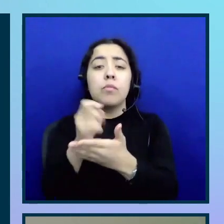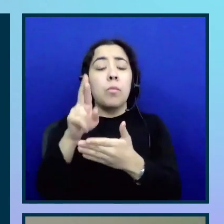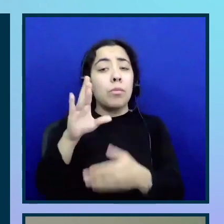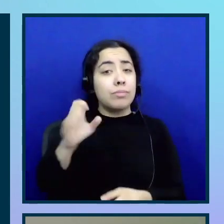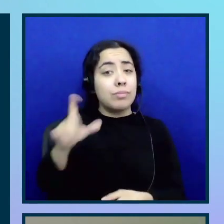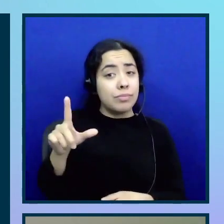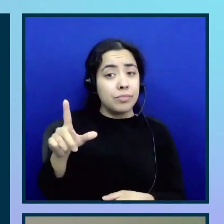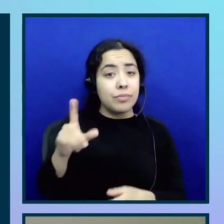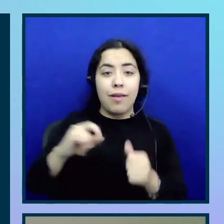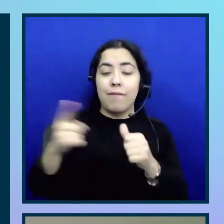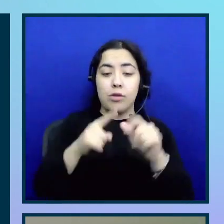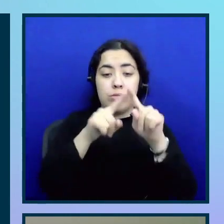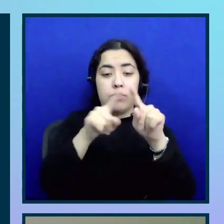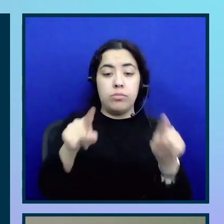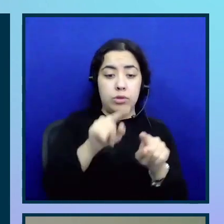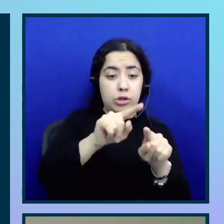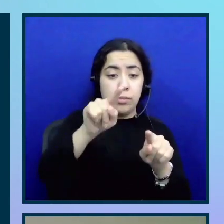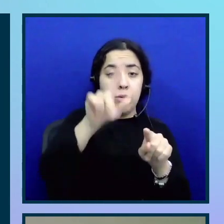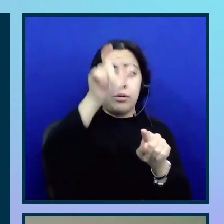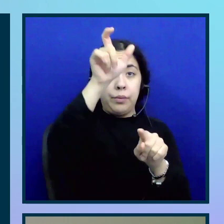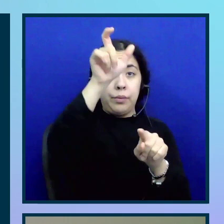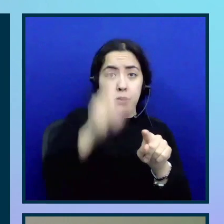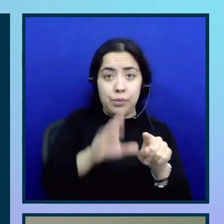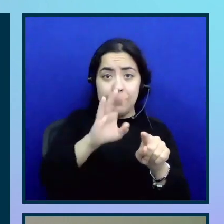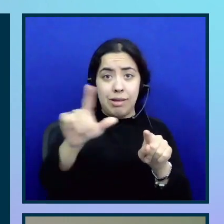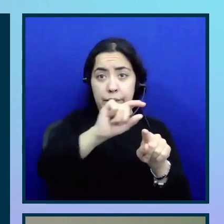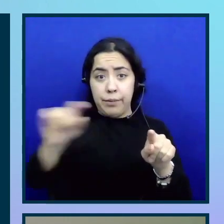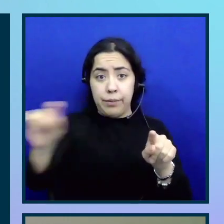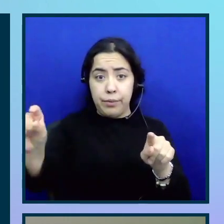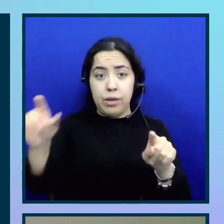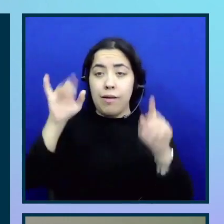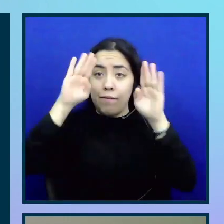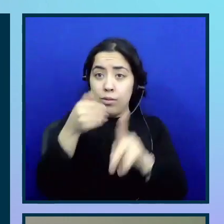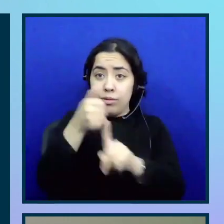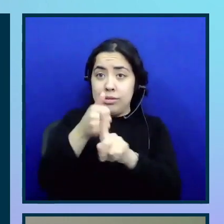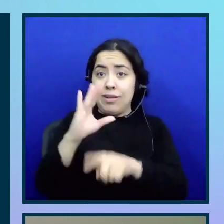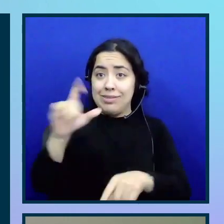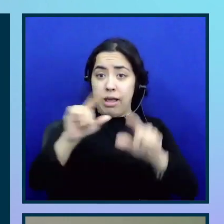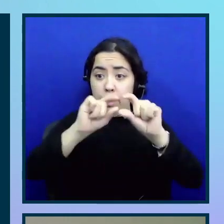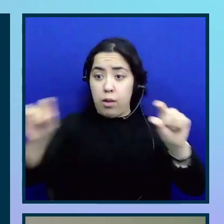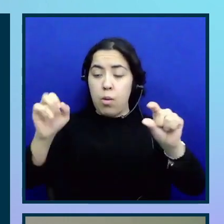The first cell that shows an actual check, is the focus on the cell itself or on the checkbox within it?